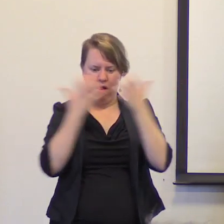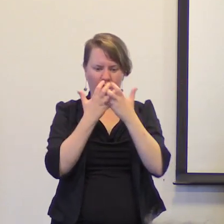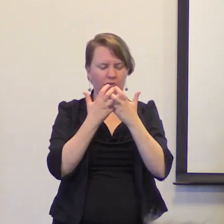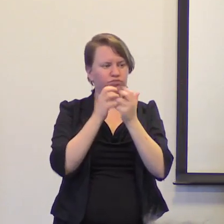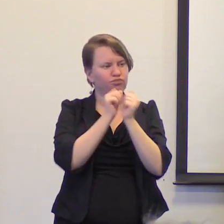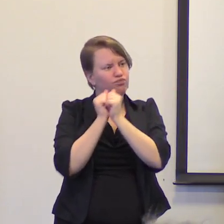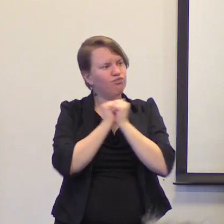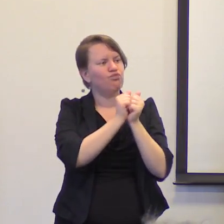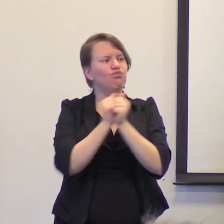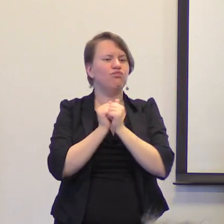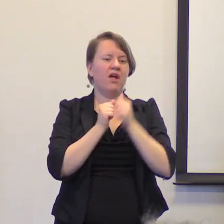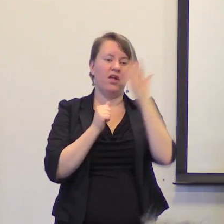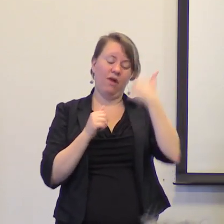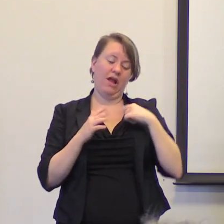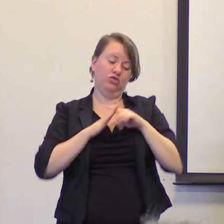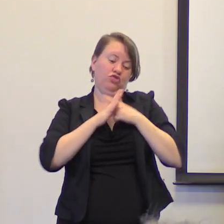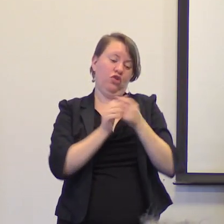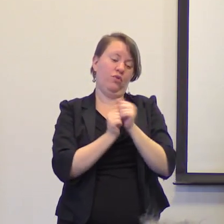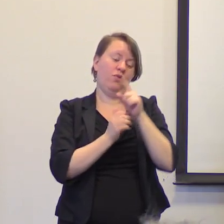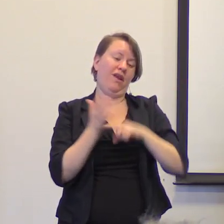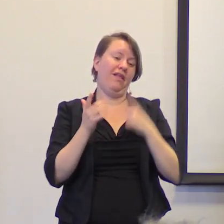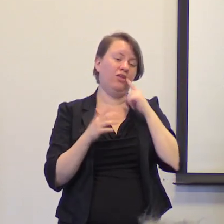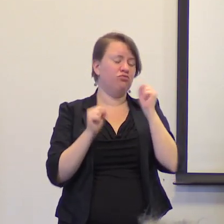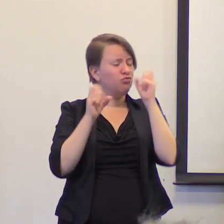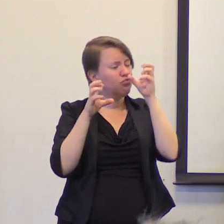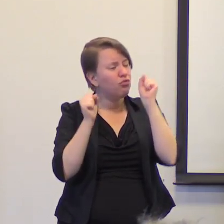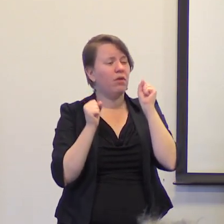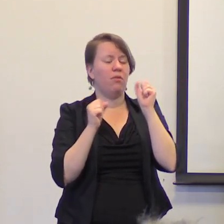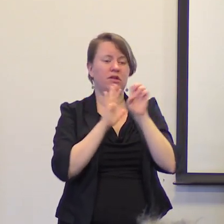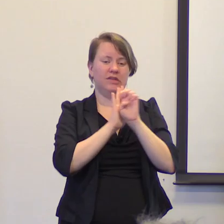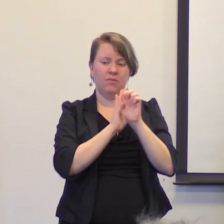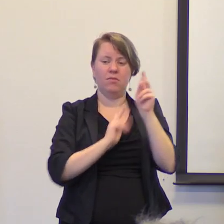And that's why I started with what I think are incredible examples of people really rising